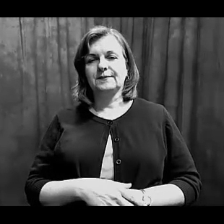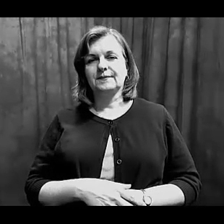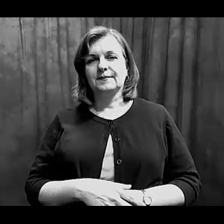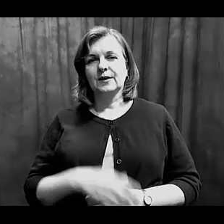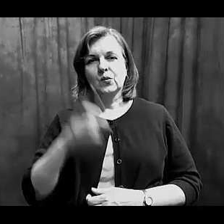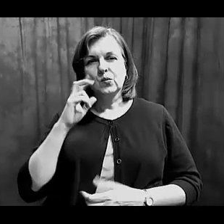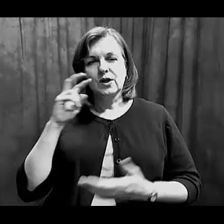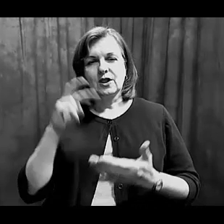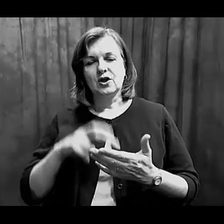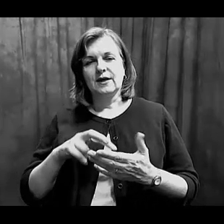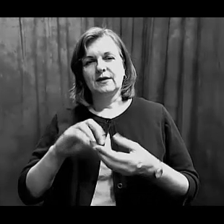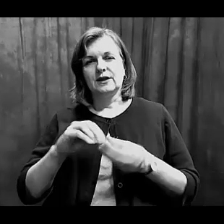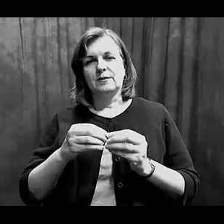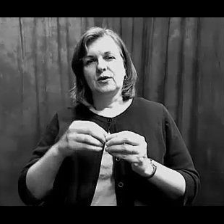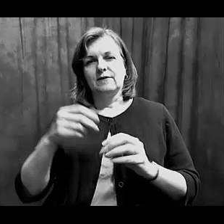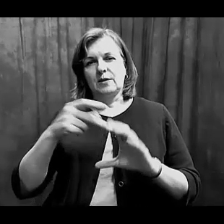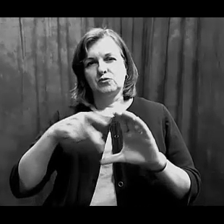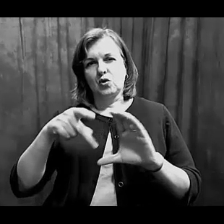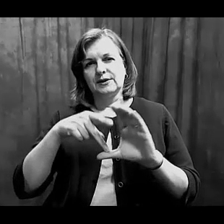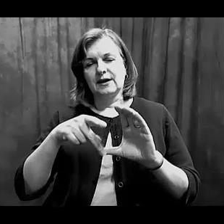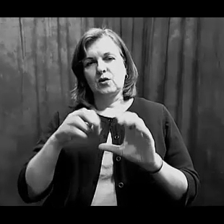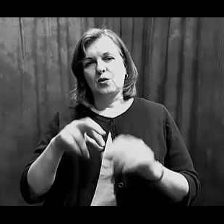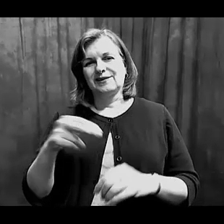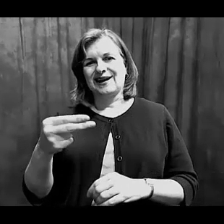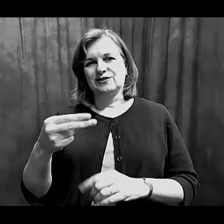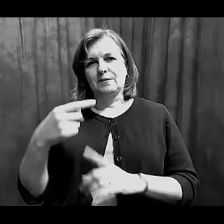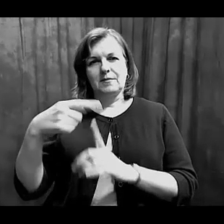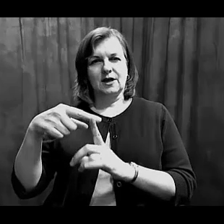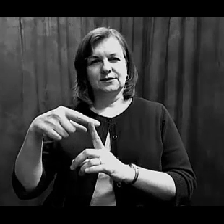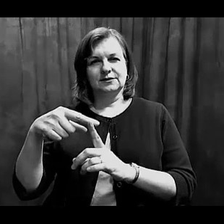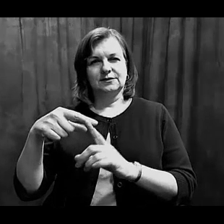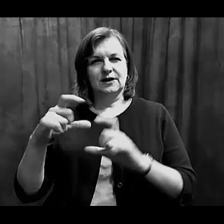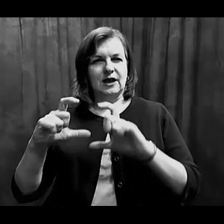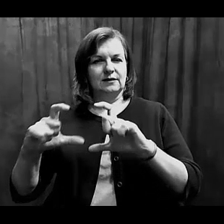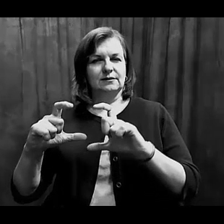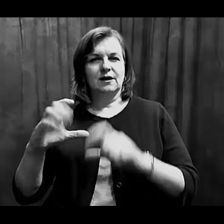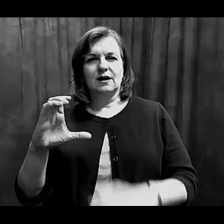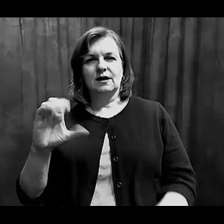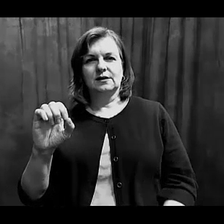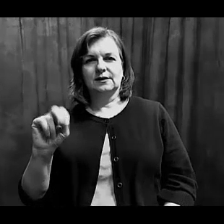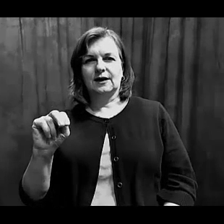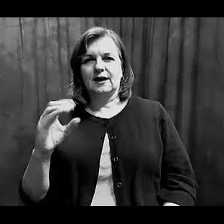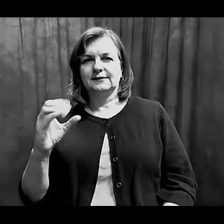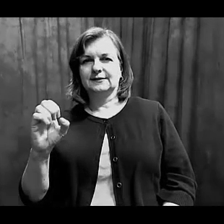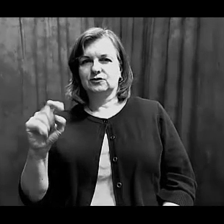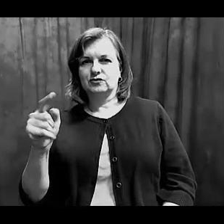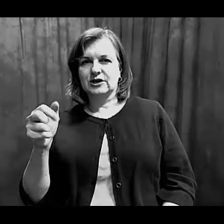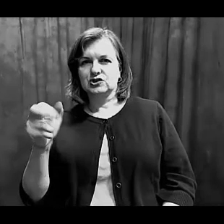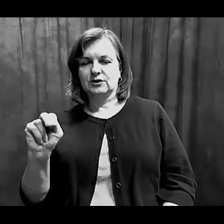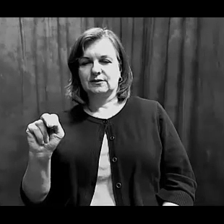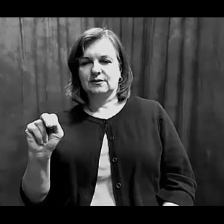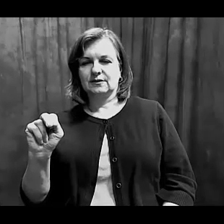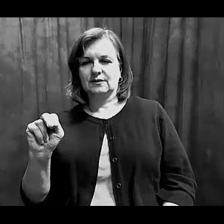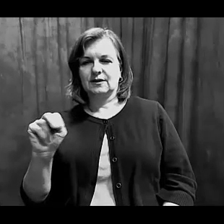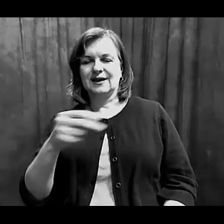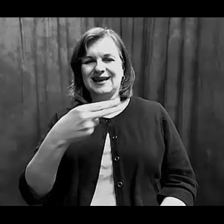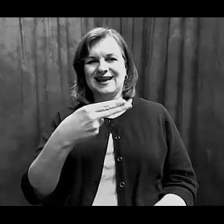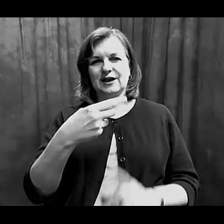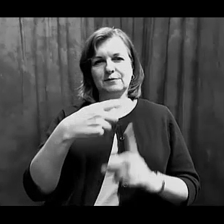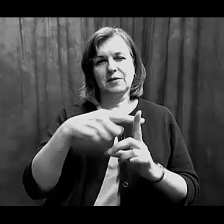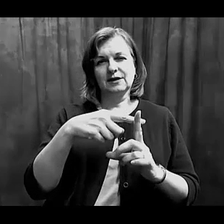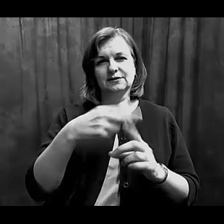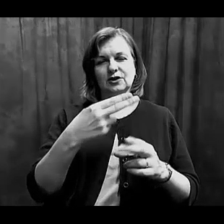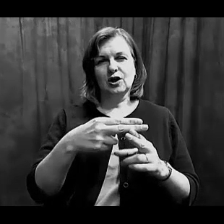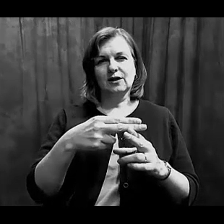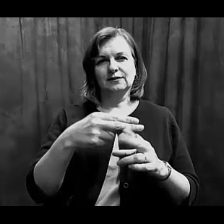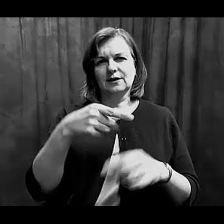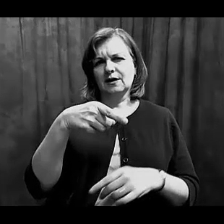and really impact your body and we do it based on proton or hydrogen plus concentration this is also known as proton